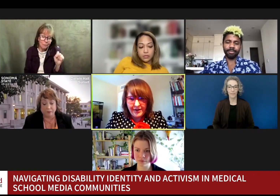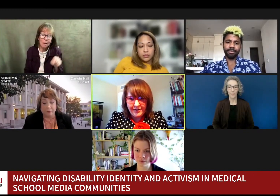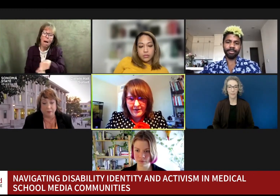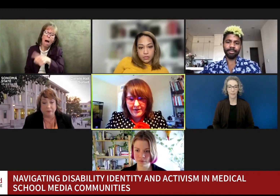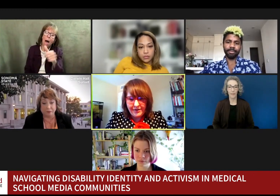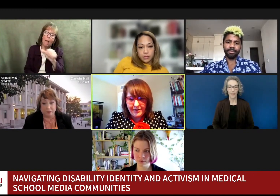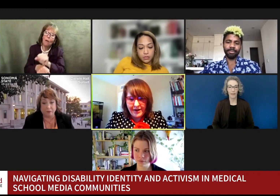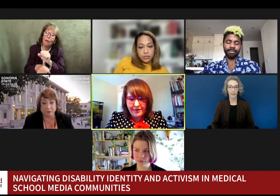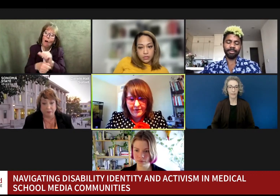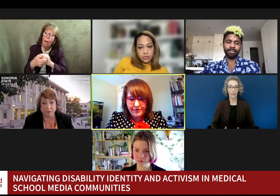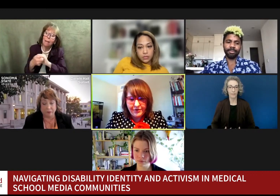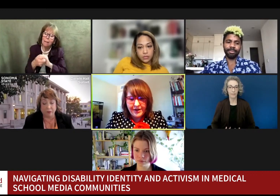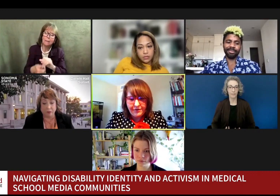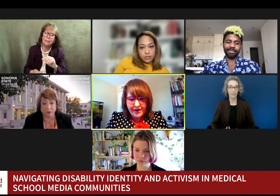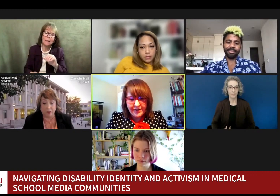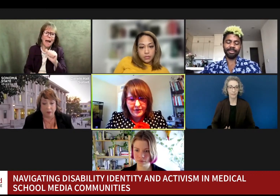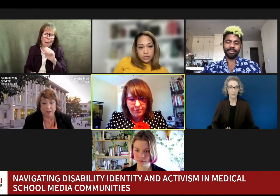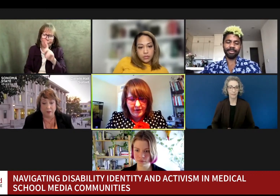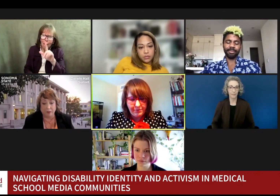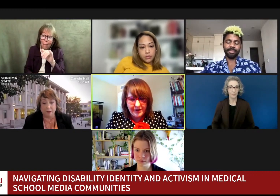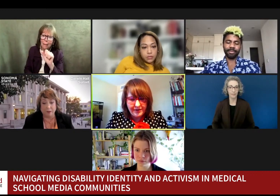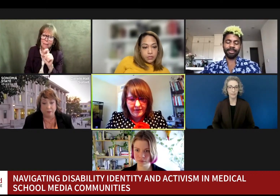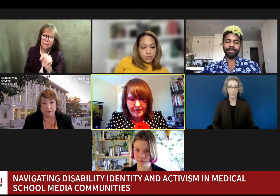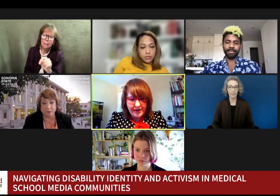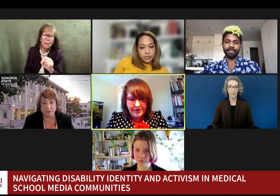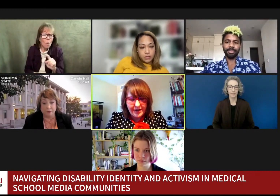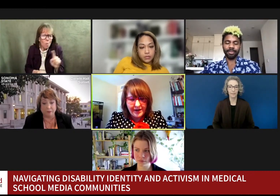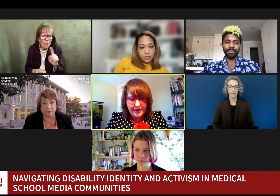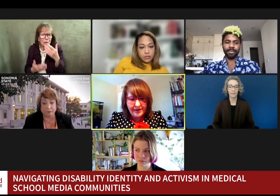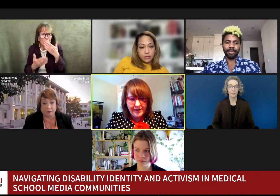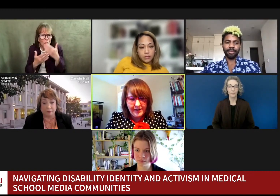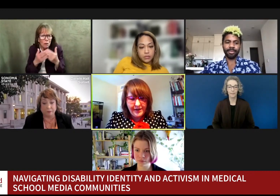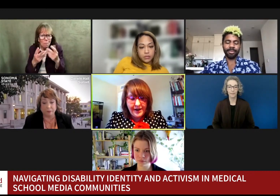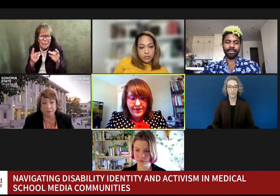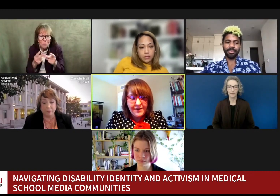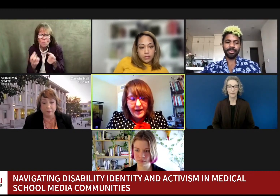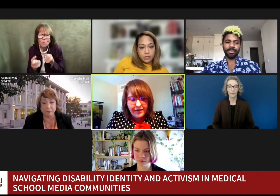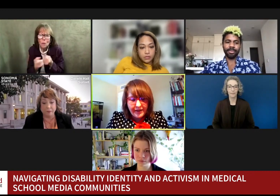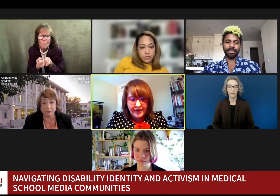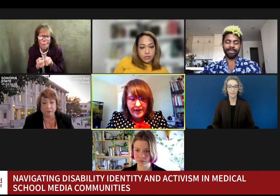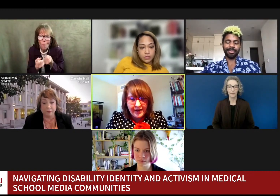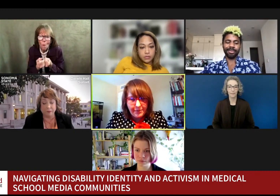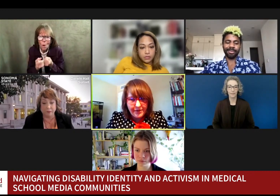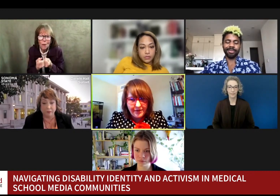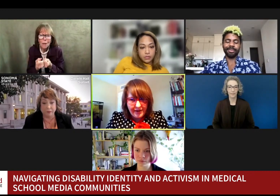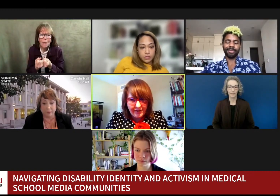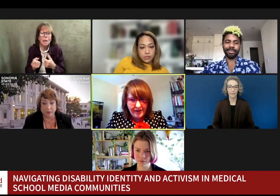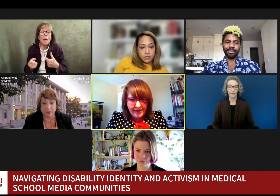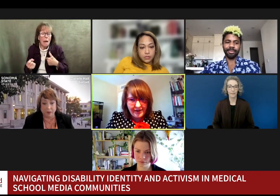kind of trying to find a supportive place. I feel like now that I can, now that I've navigated it, I can help others navigate it.